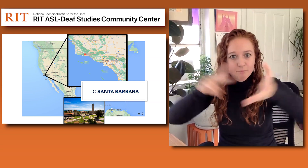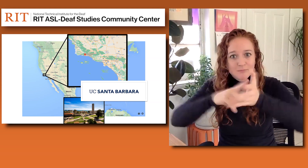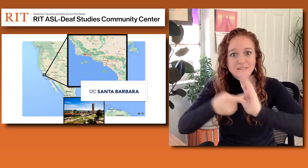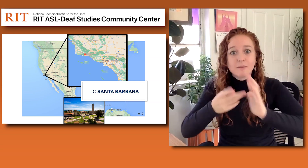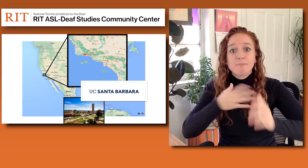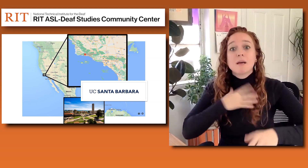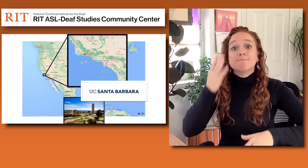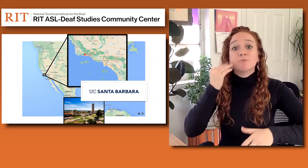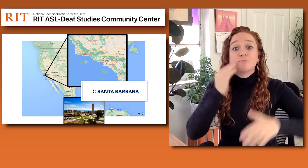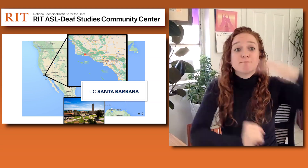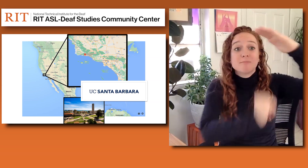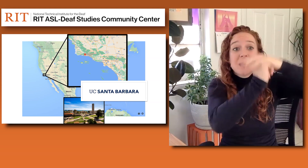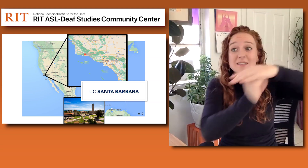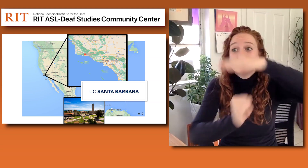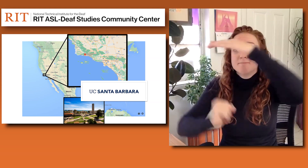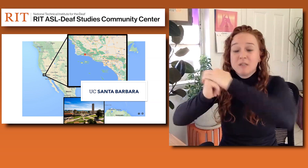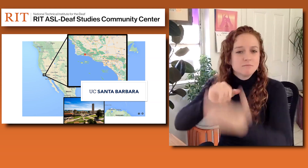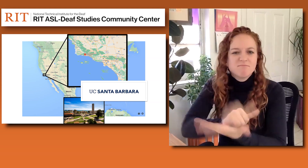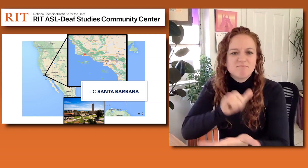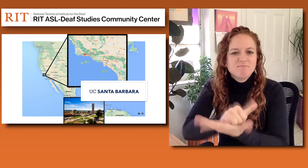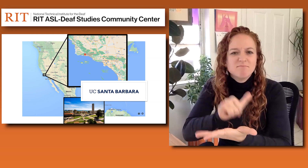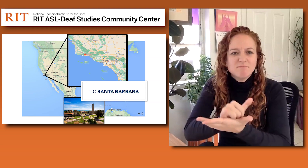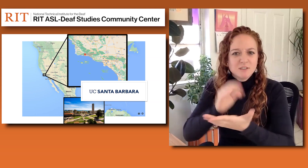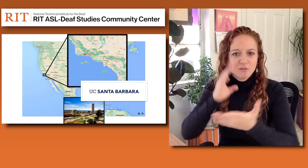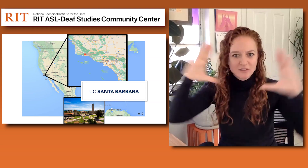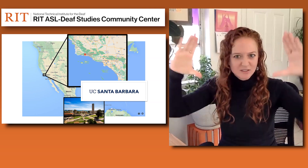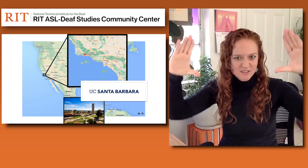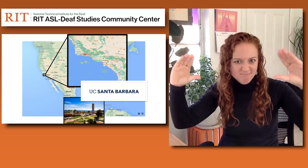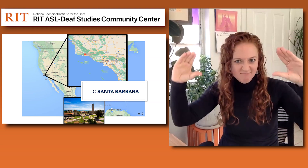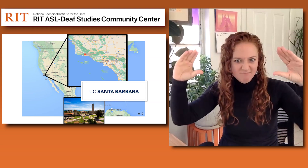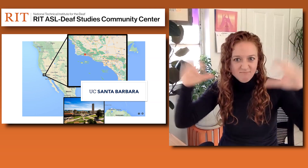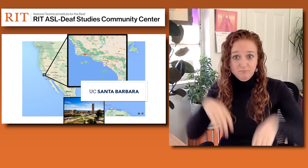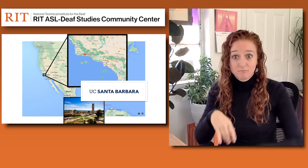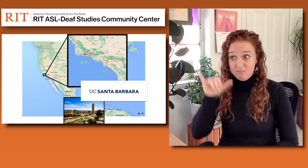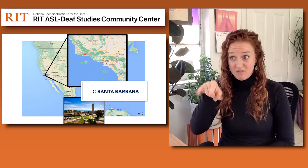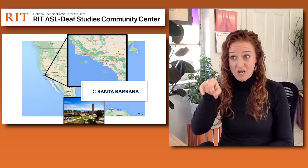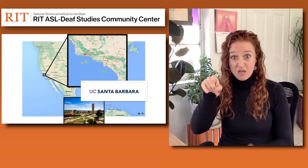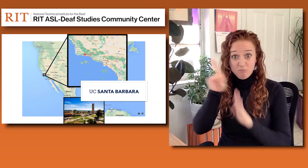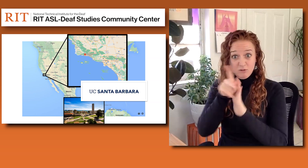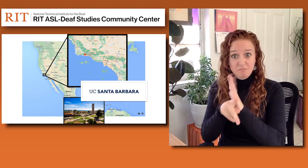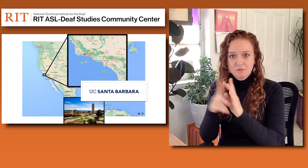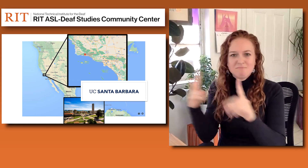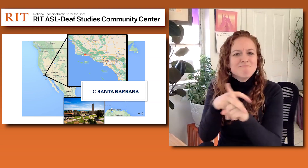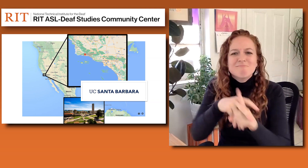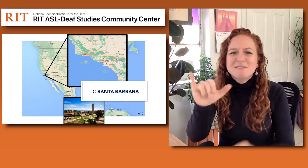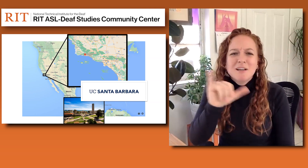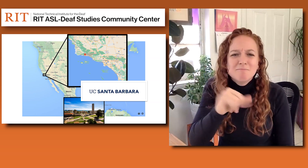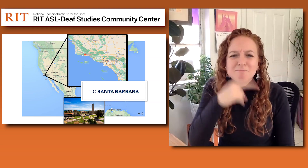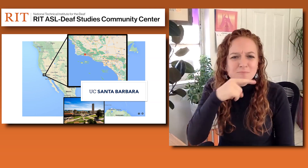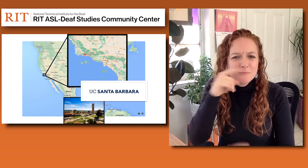It's been my experience, you know, if you're maxed out on both, something's going to give, of course.